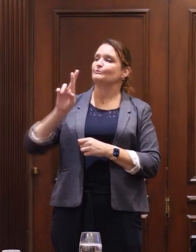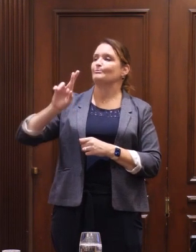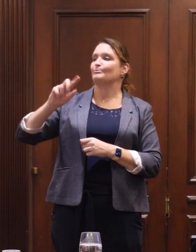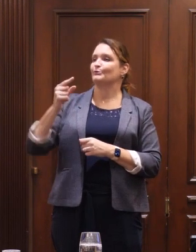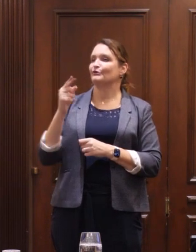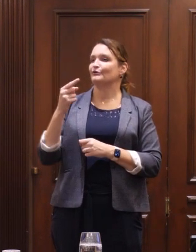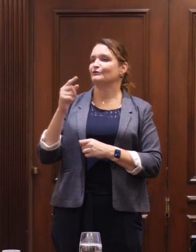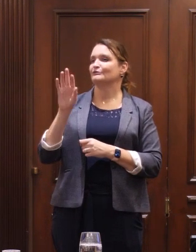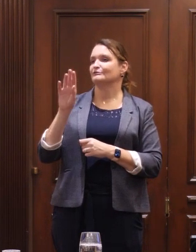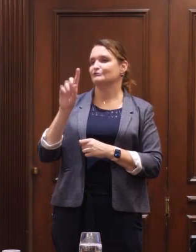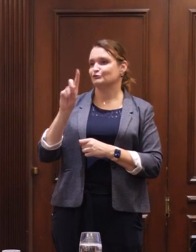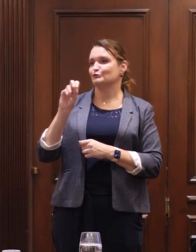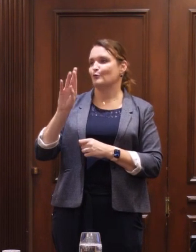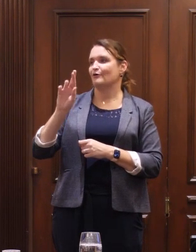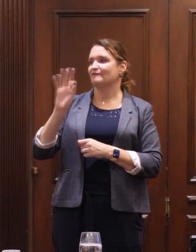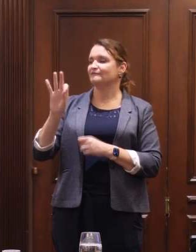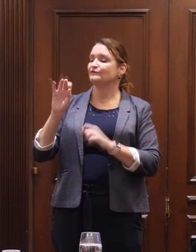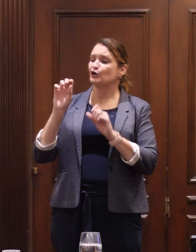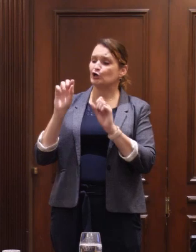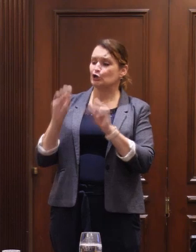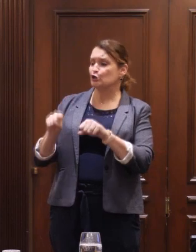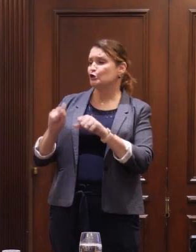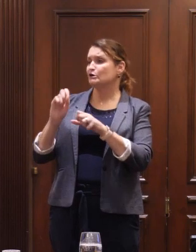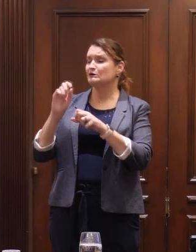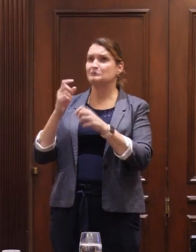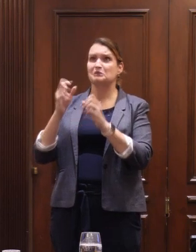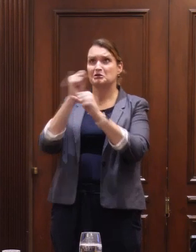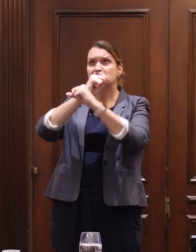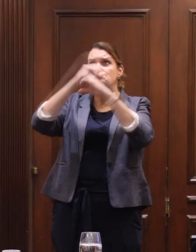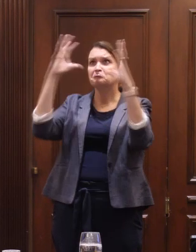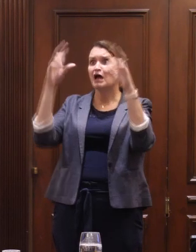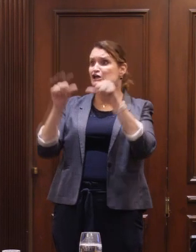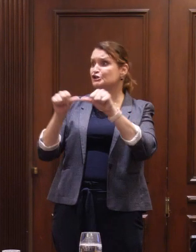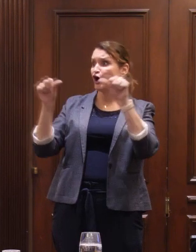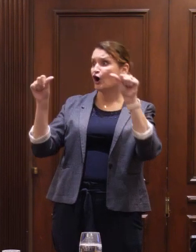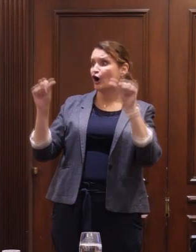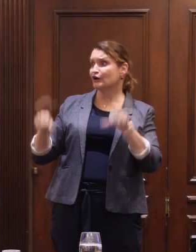Visionary architect of civil rights for people with disabilities he is a leading disability